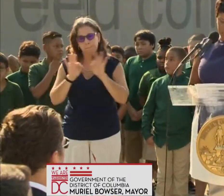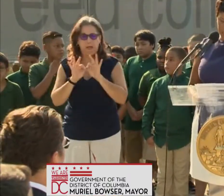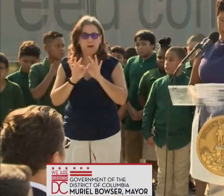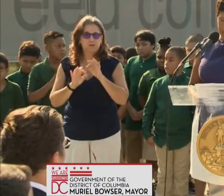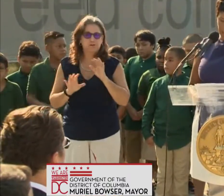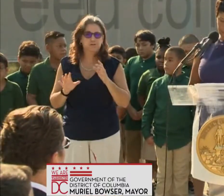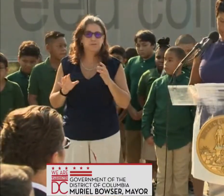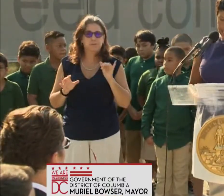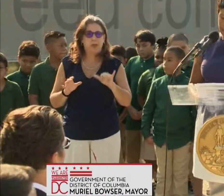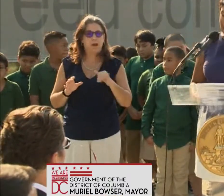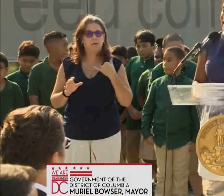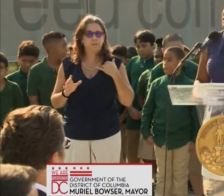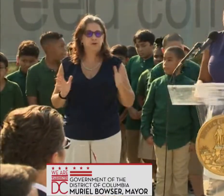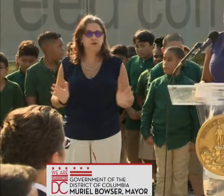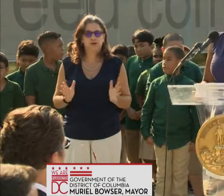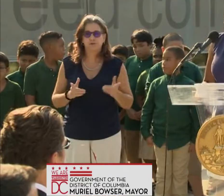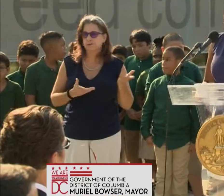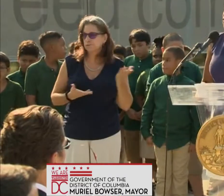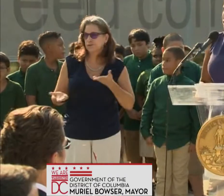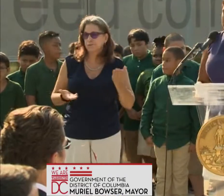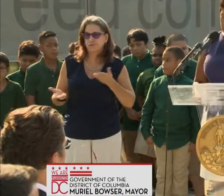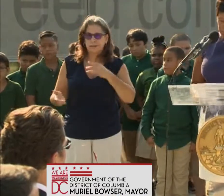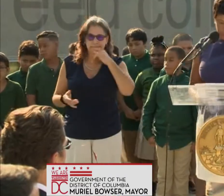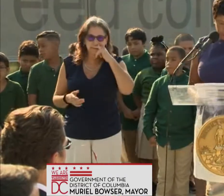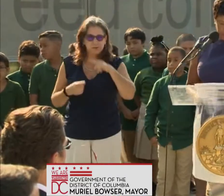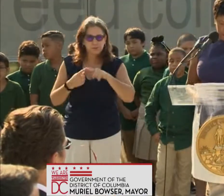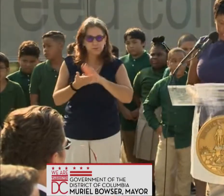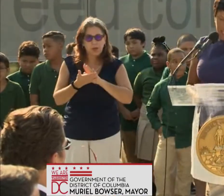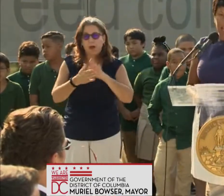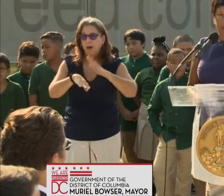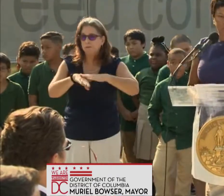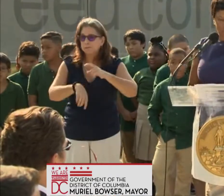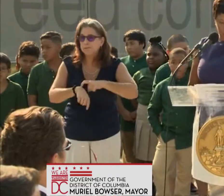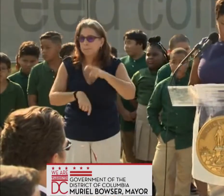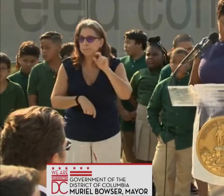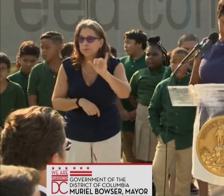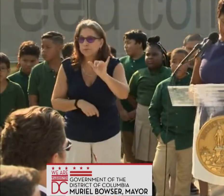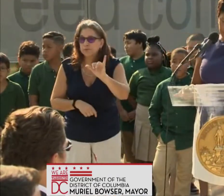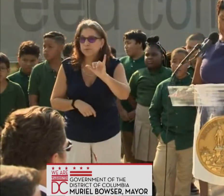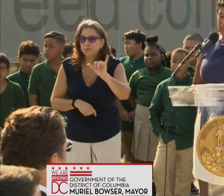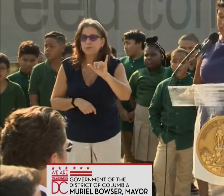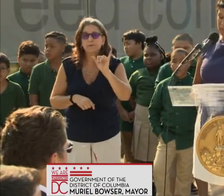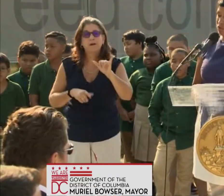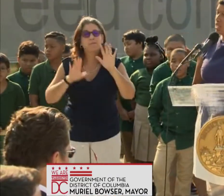time and as part of our focus on every day counts we want families community